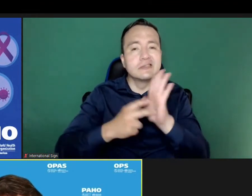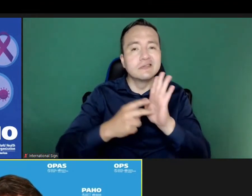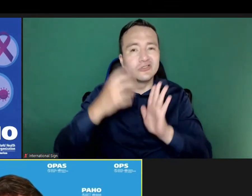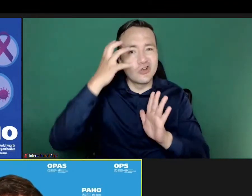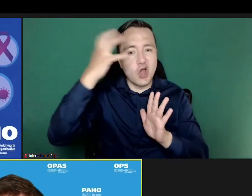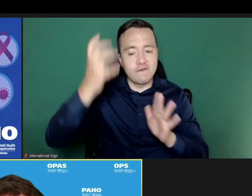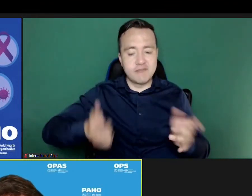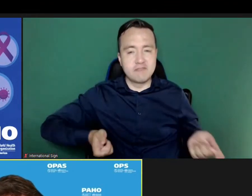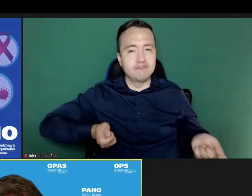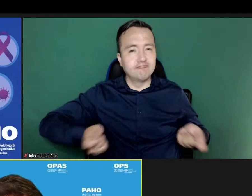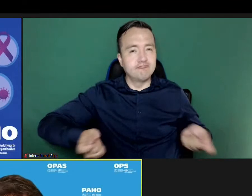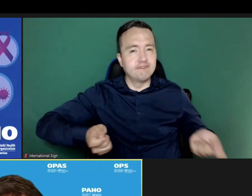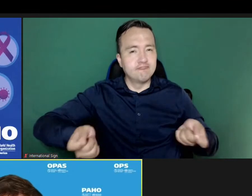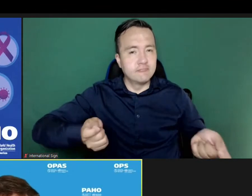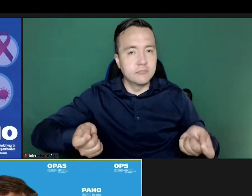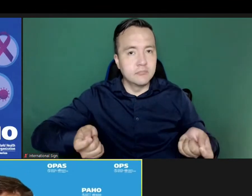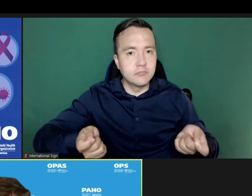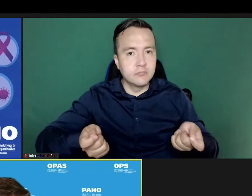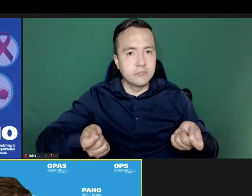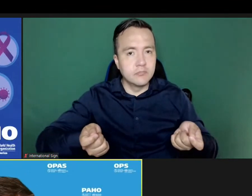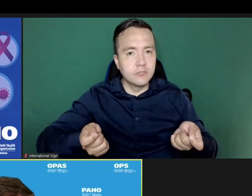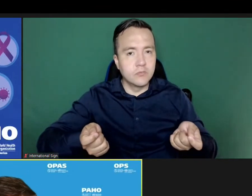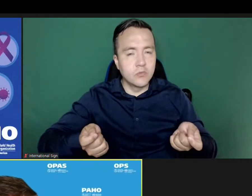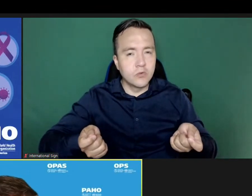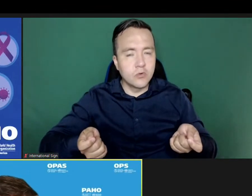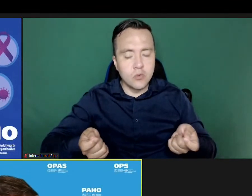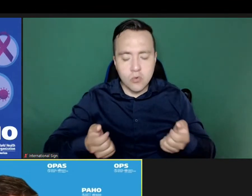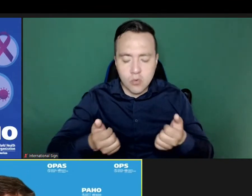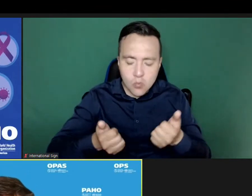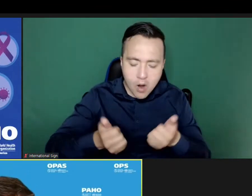place to ensure that we address the equity considerations, in terms of allocation